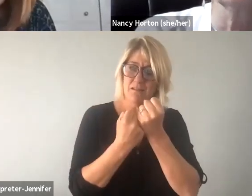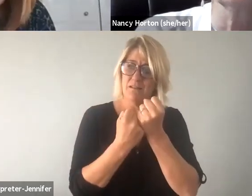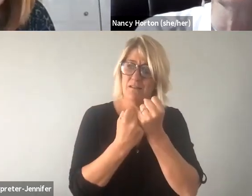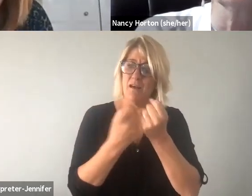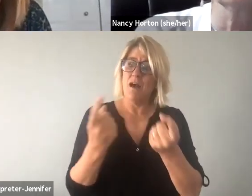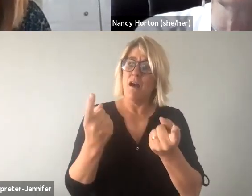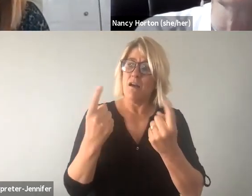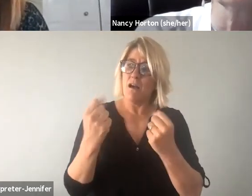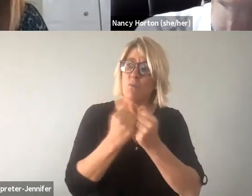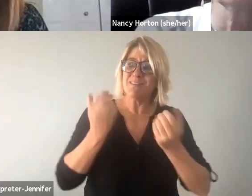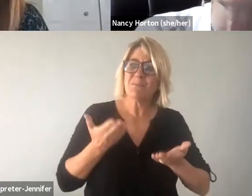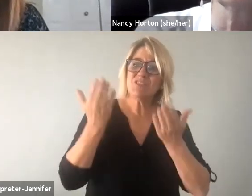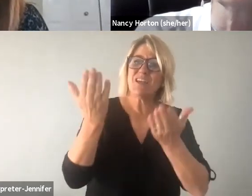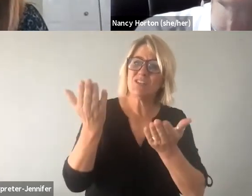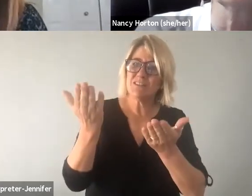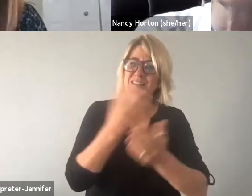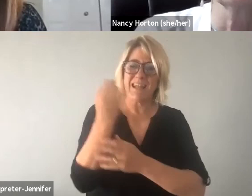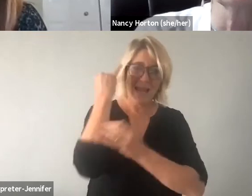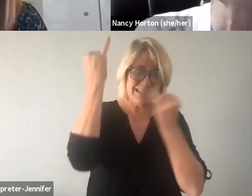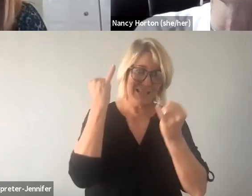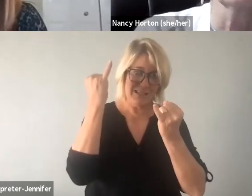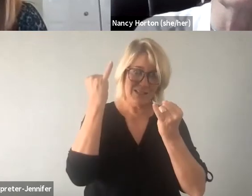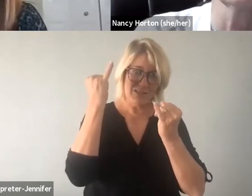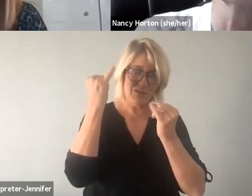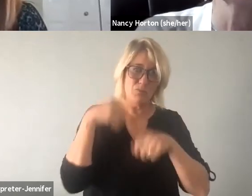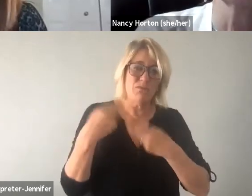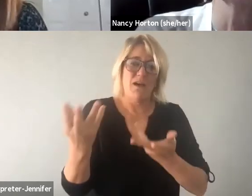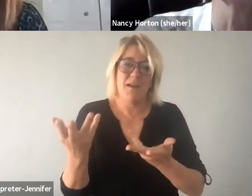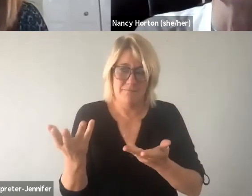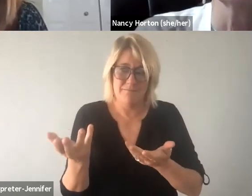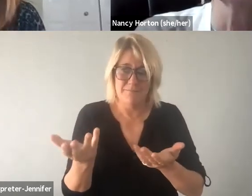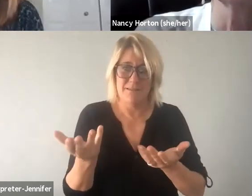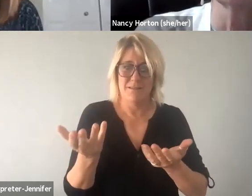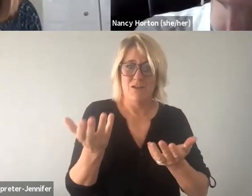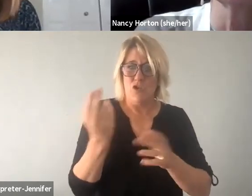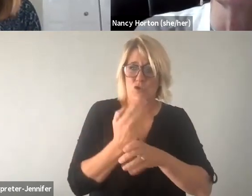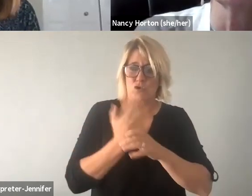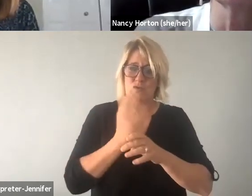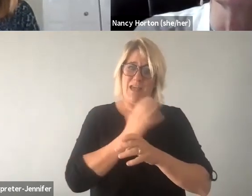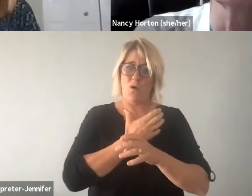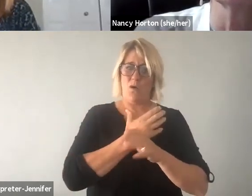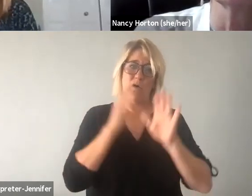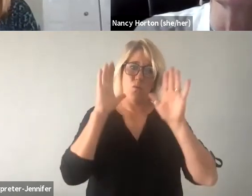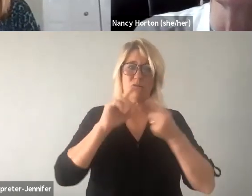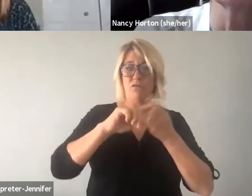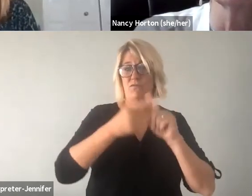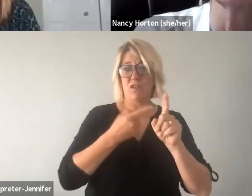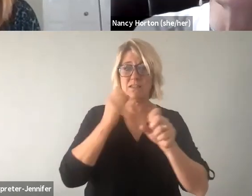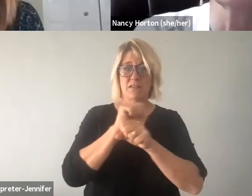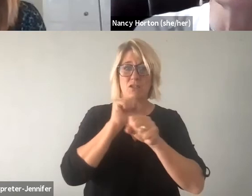(chuckling) think about it a minute » Anne: And I was thinking, too,